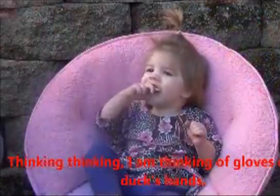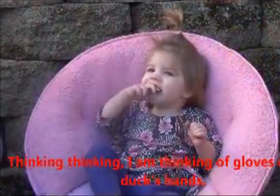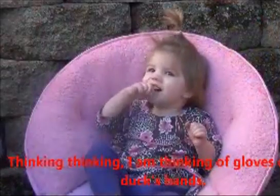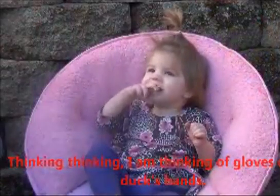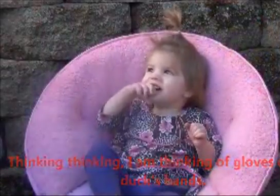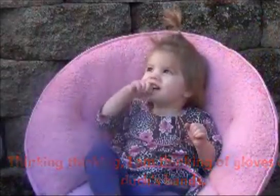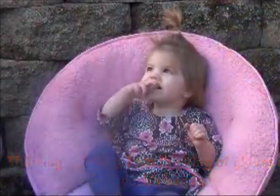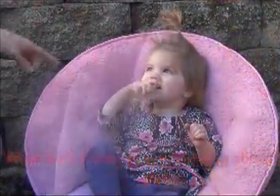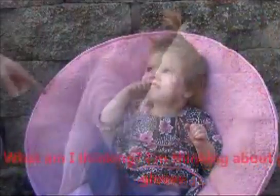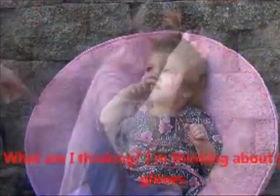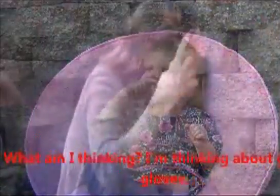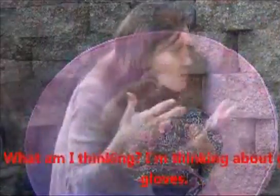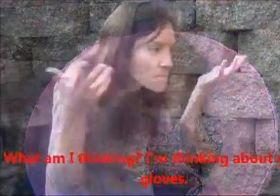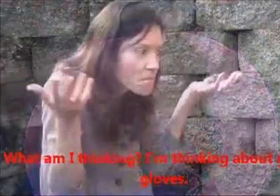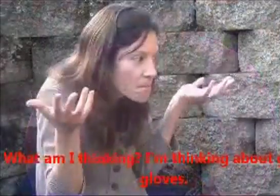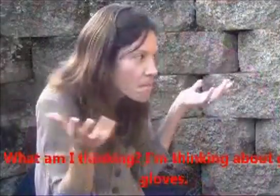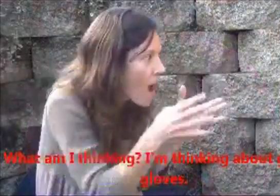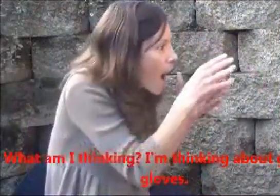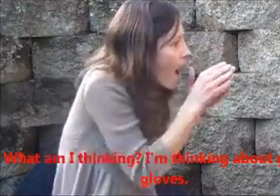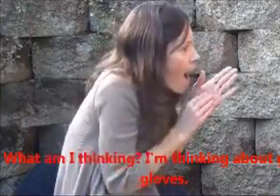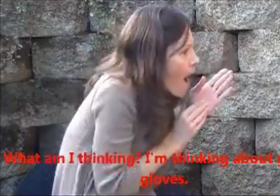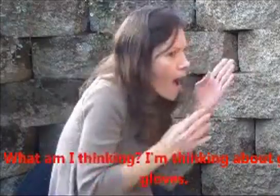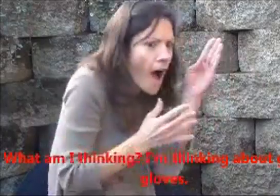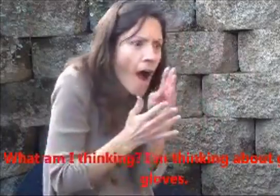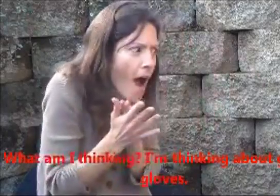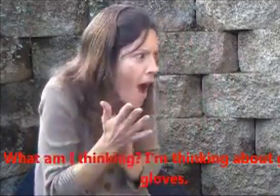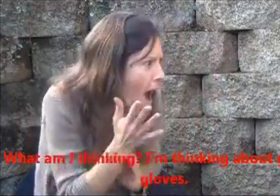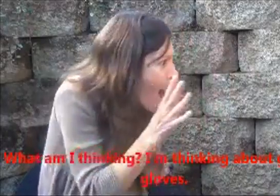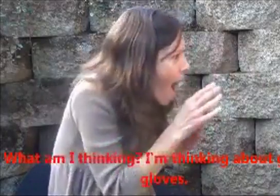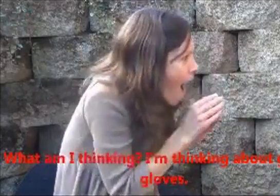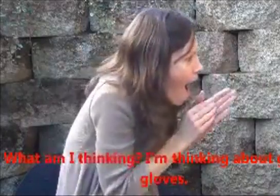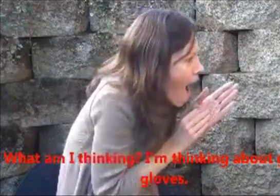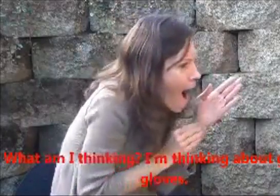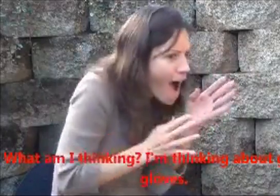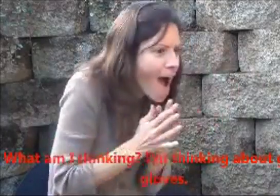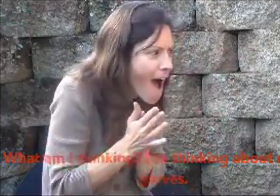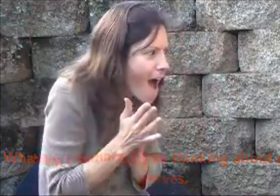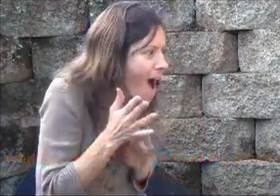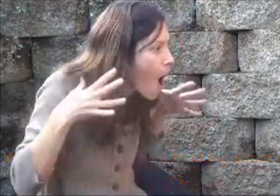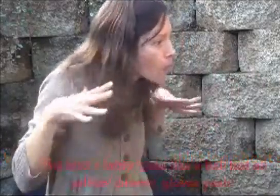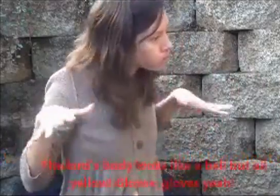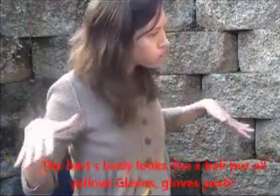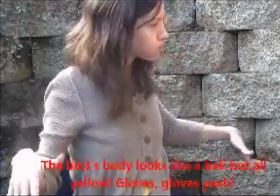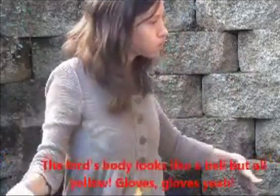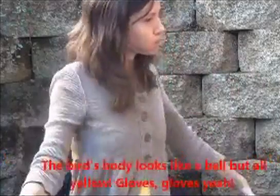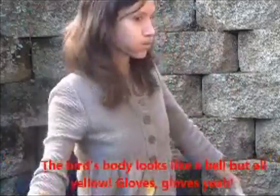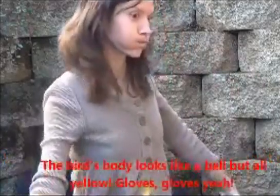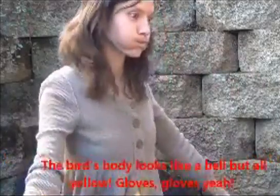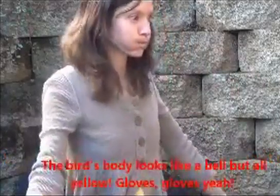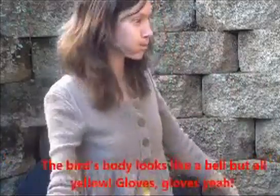Where are the gloves?”